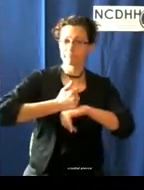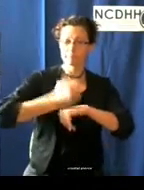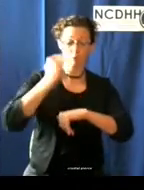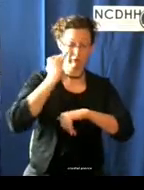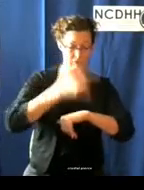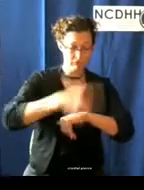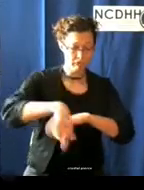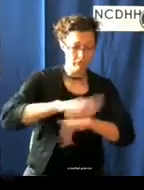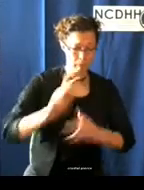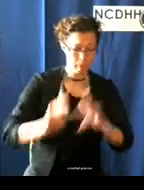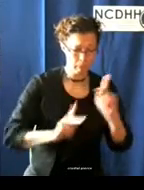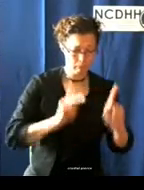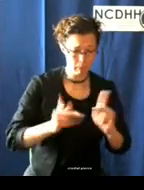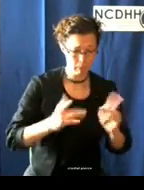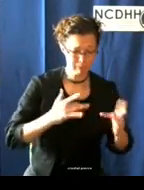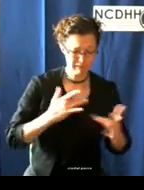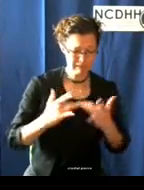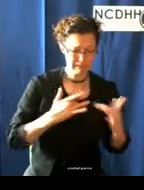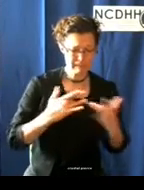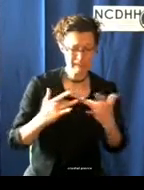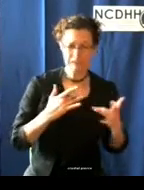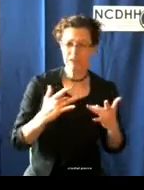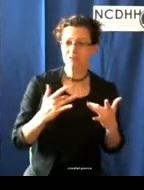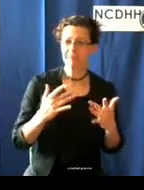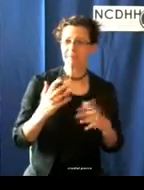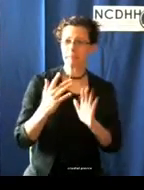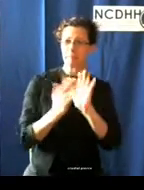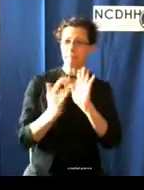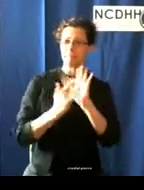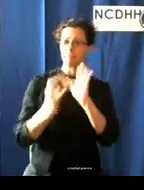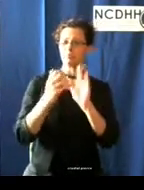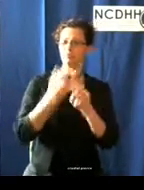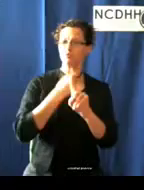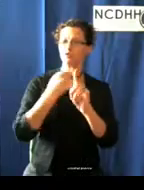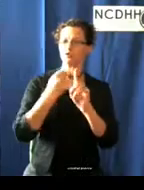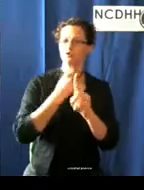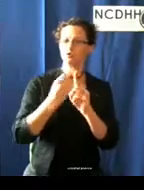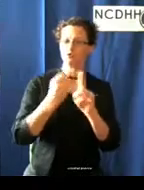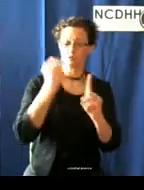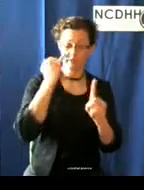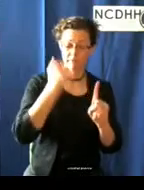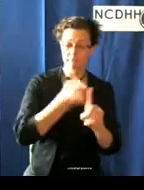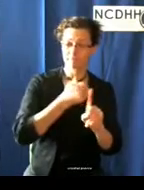REPORTING ISSUES OF ABUSE IN GOVERNMENT RUN INSTITUTIONS IT JUST ALLOWS